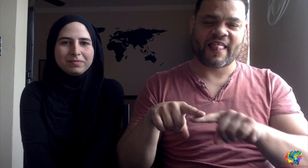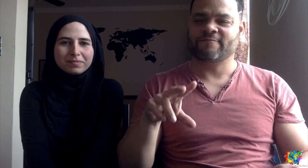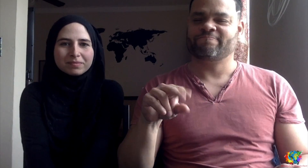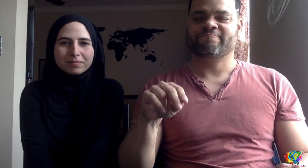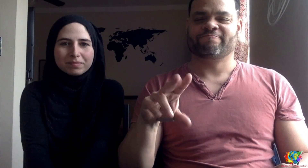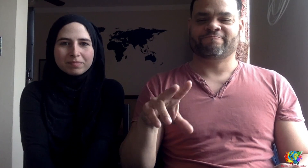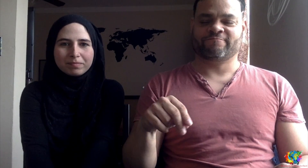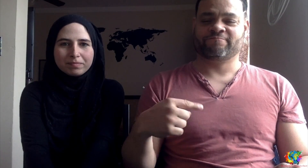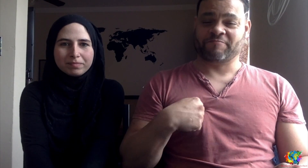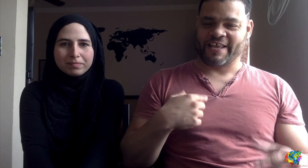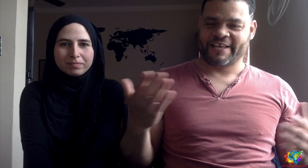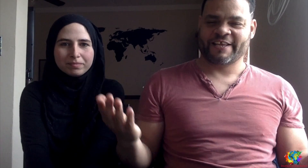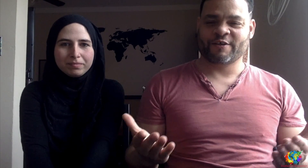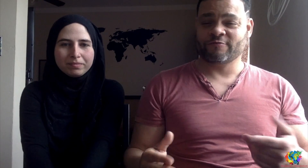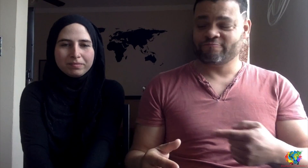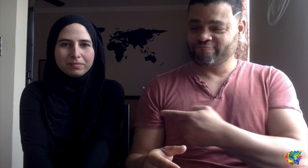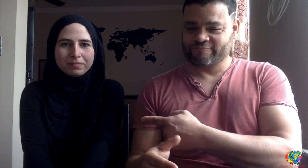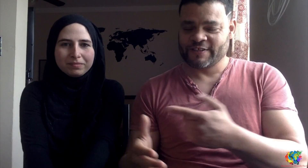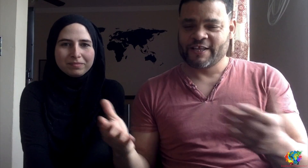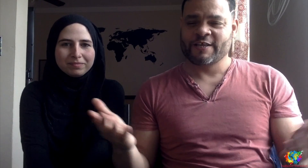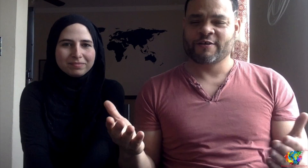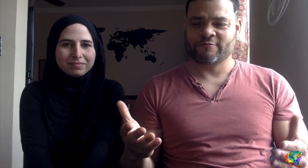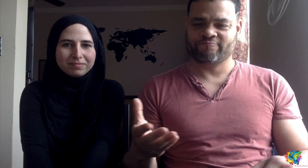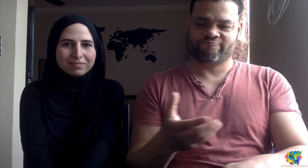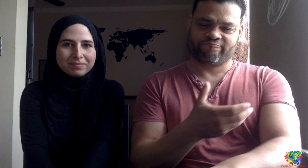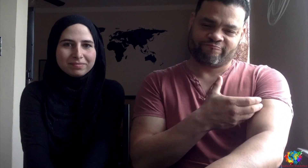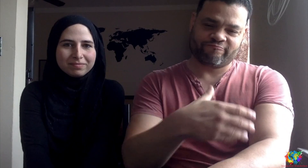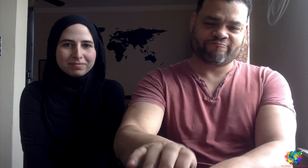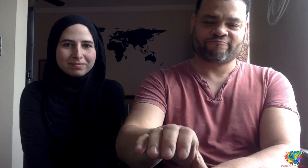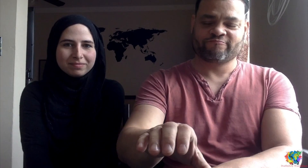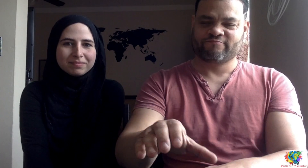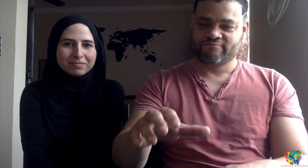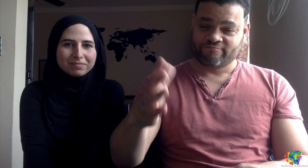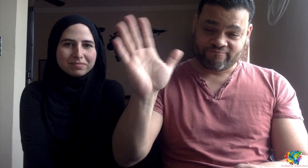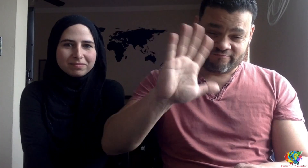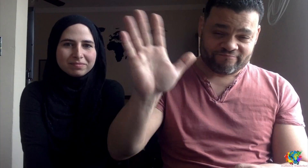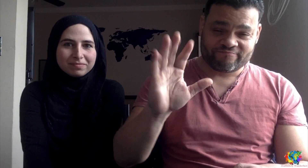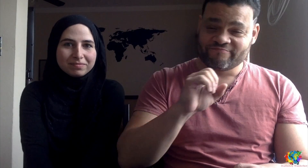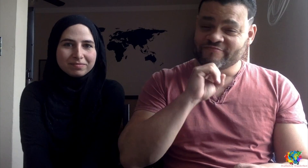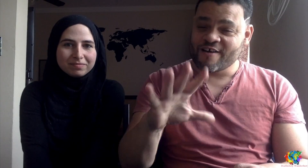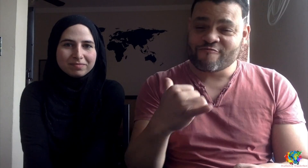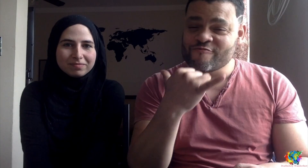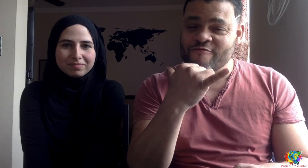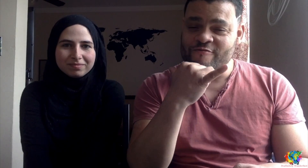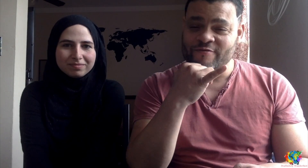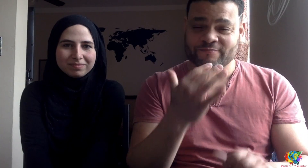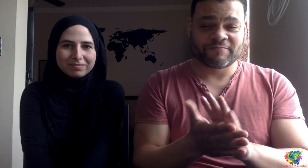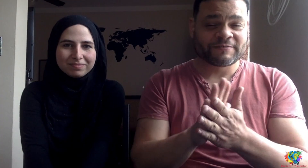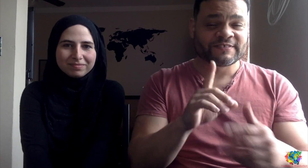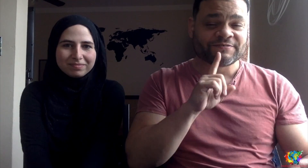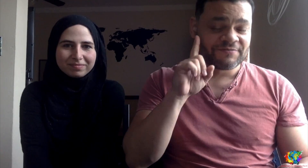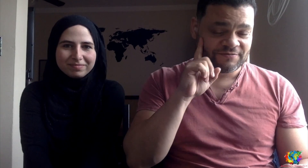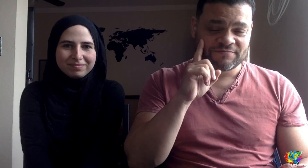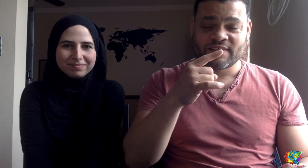Gregory: No I am here. Zee is here. We will empower them and show them nothing is wrong becoming Deaf